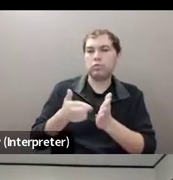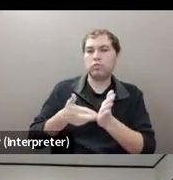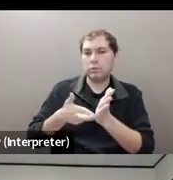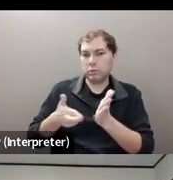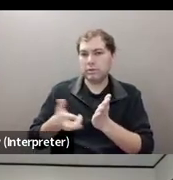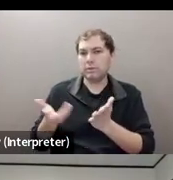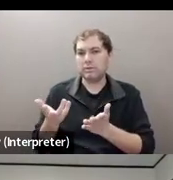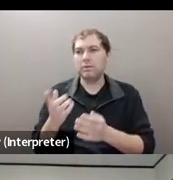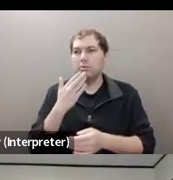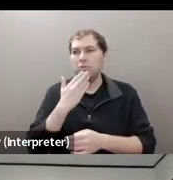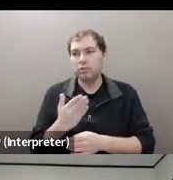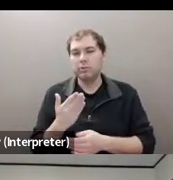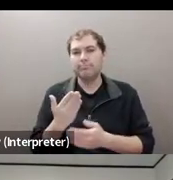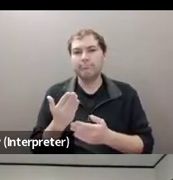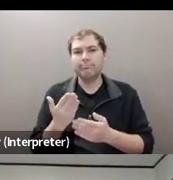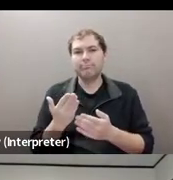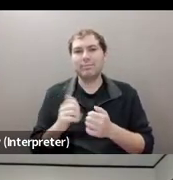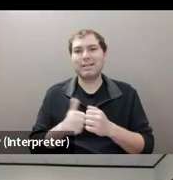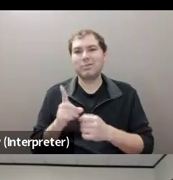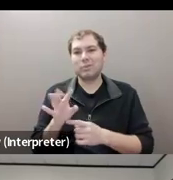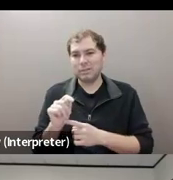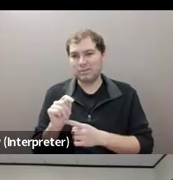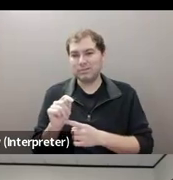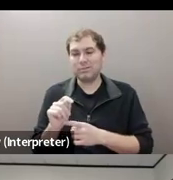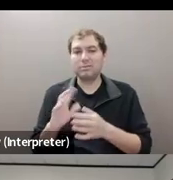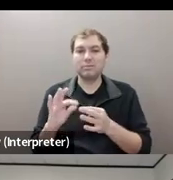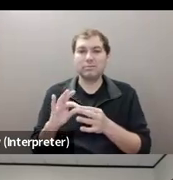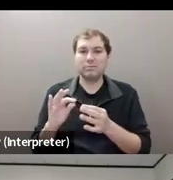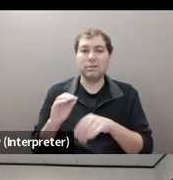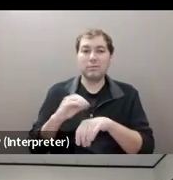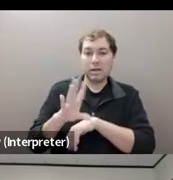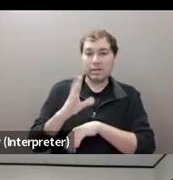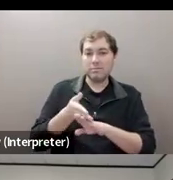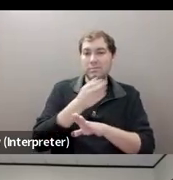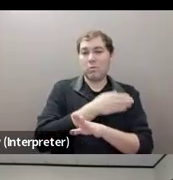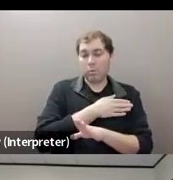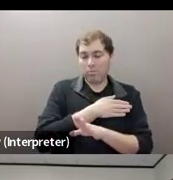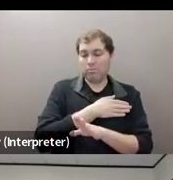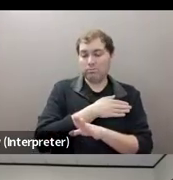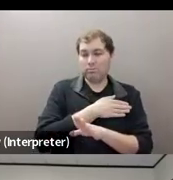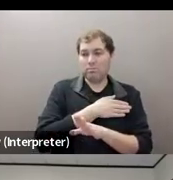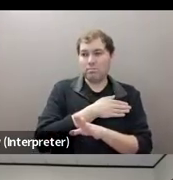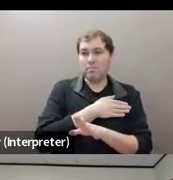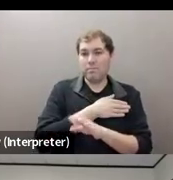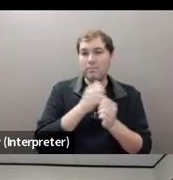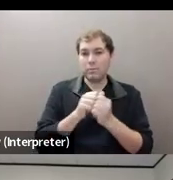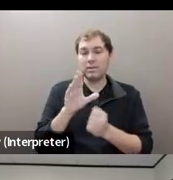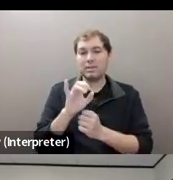Rebecca - APRIL: is a good way to do that. Rebecca - APRIL: A piece of advice that we used to give people in the sill in Wyoming